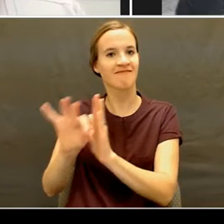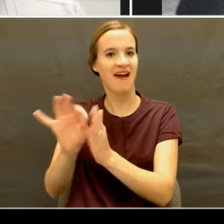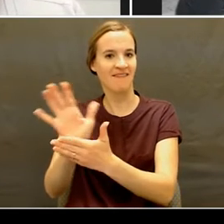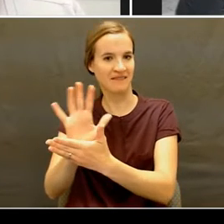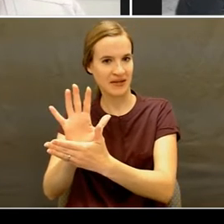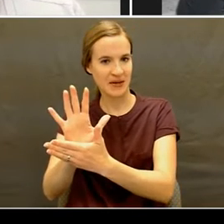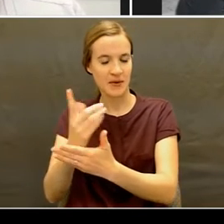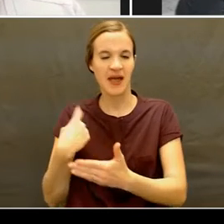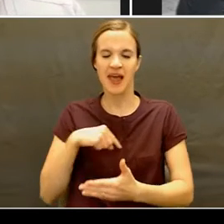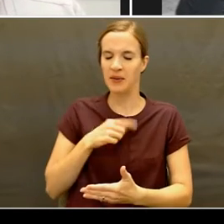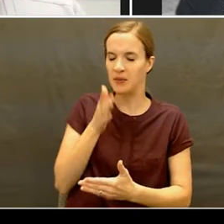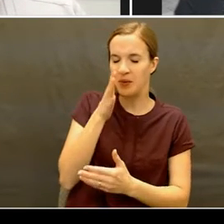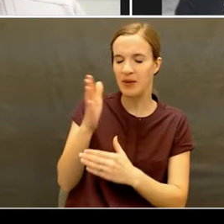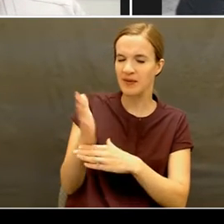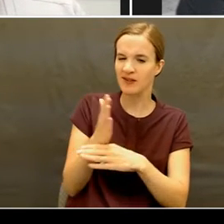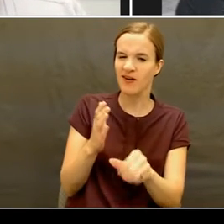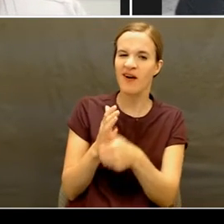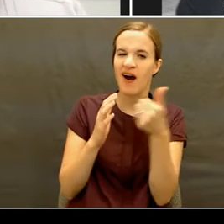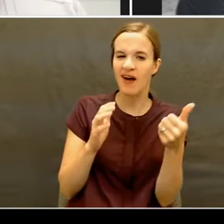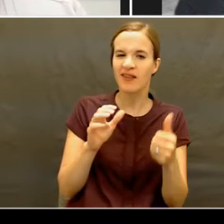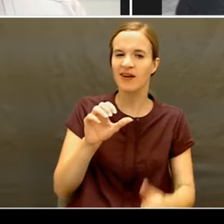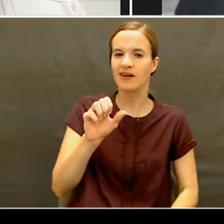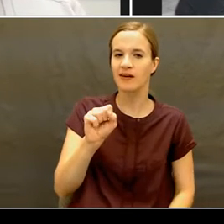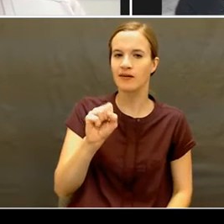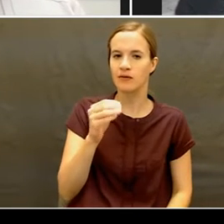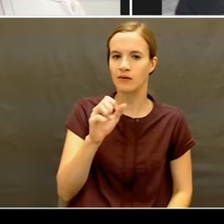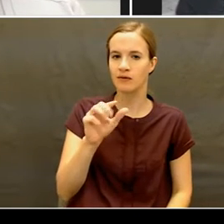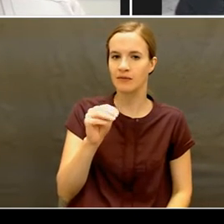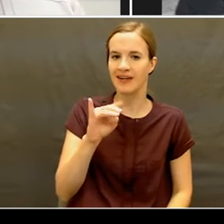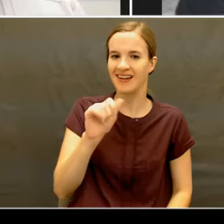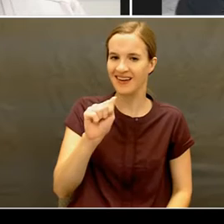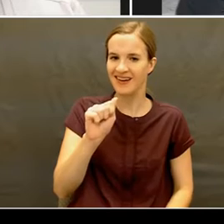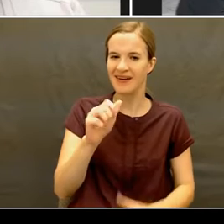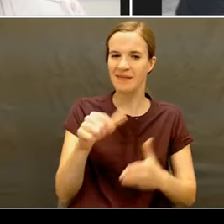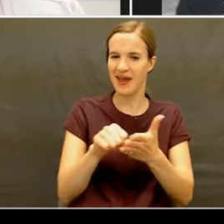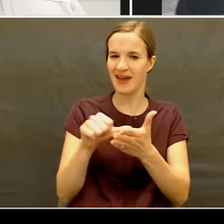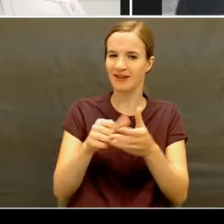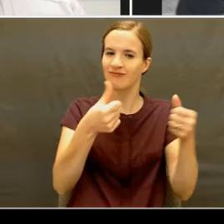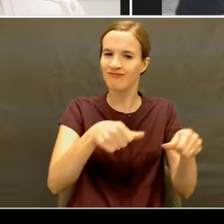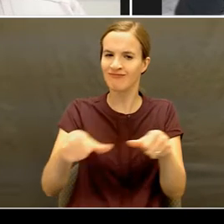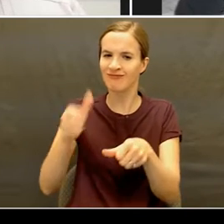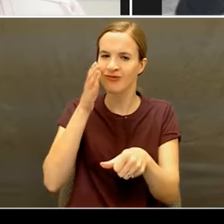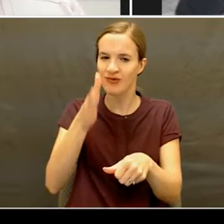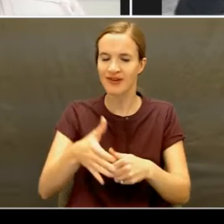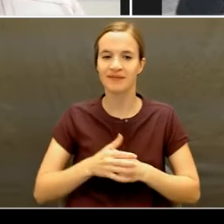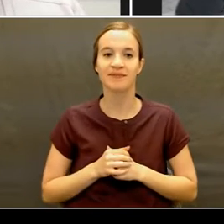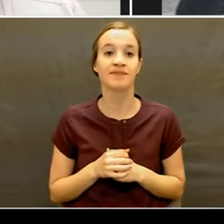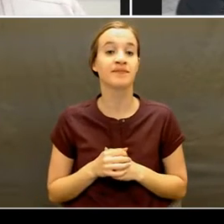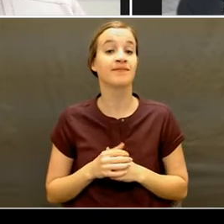as well. We certainly will have it, uh, our social media. So again it's my pleasure today to talk to